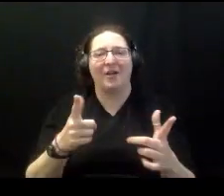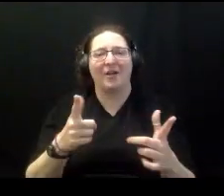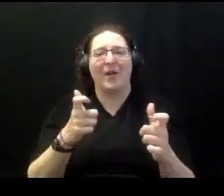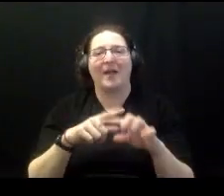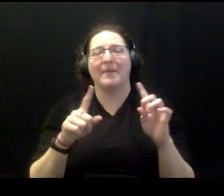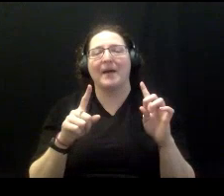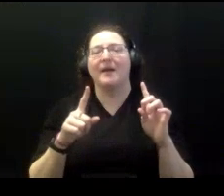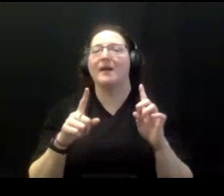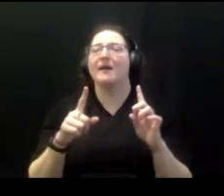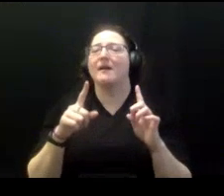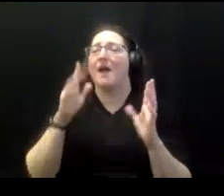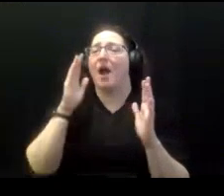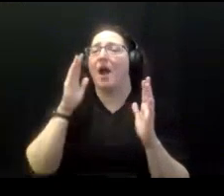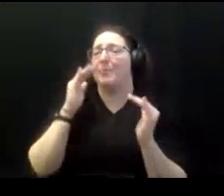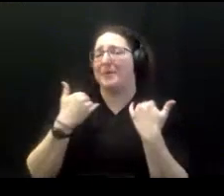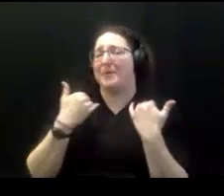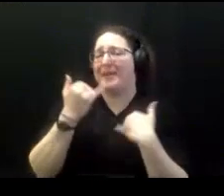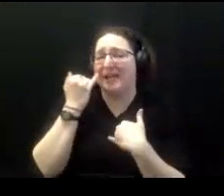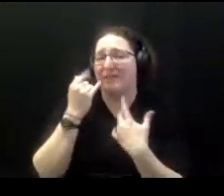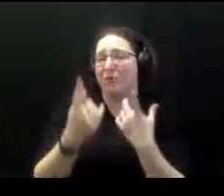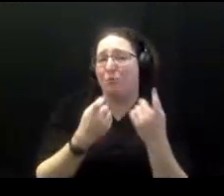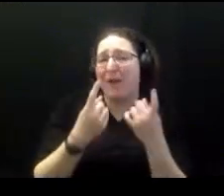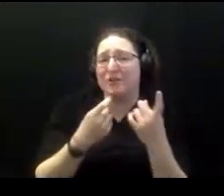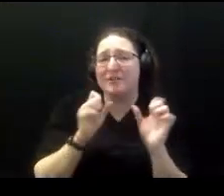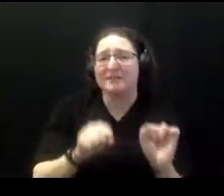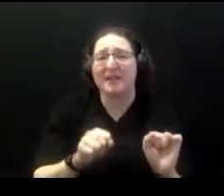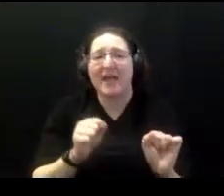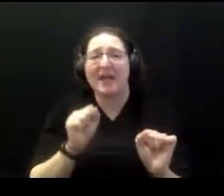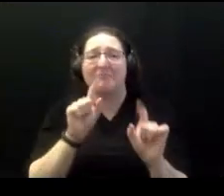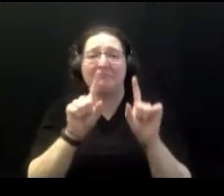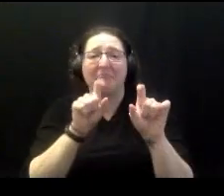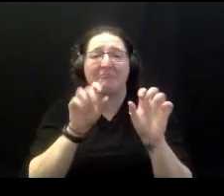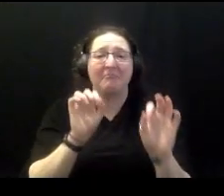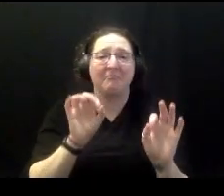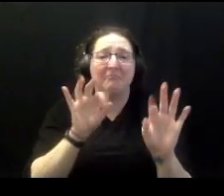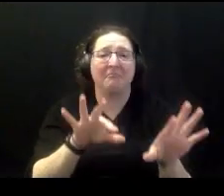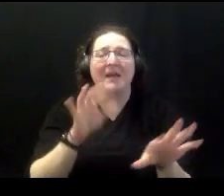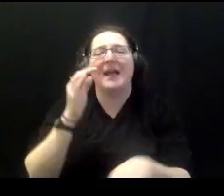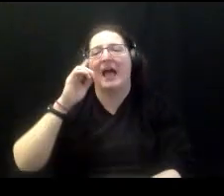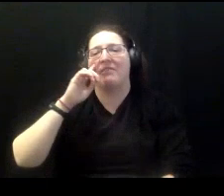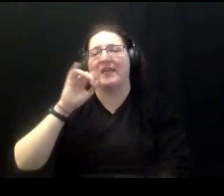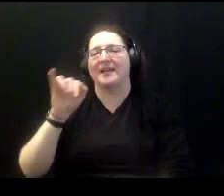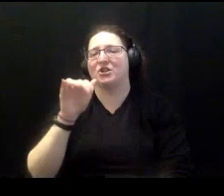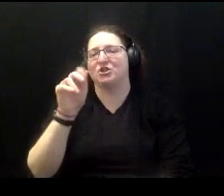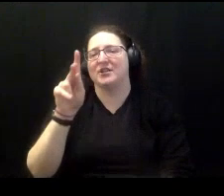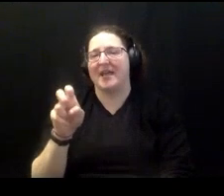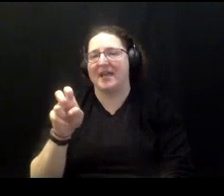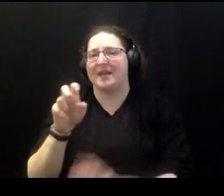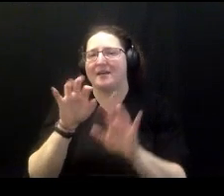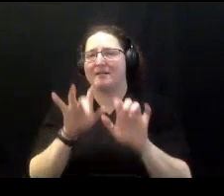up if there are any questions that anybody has. I believe that Jake has put into the chat links